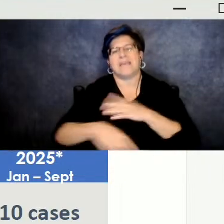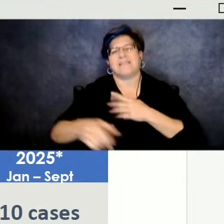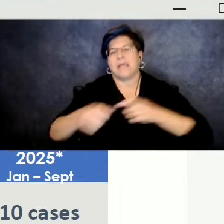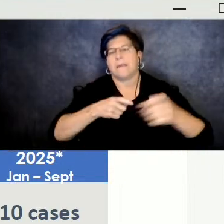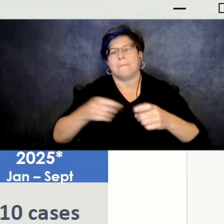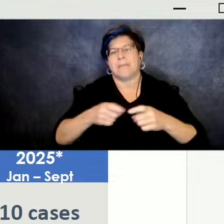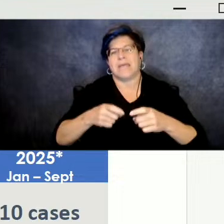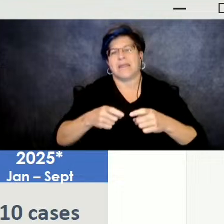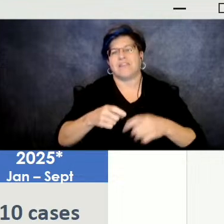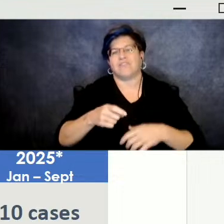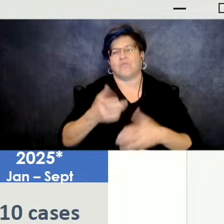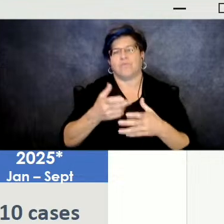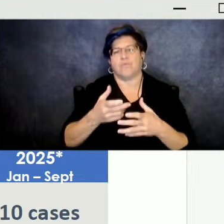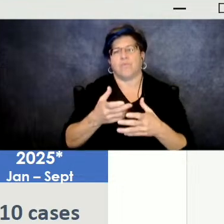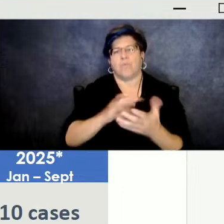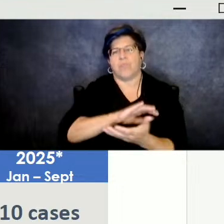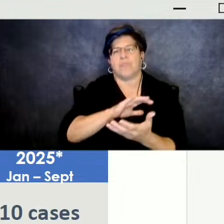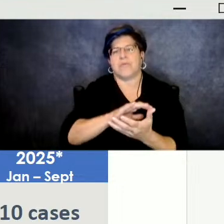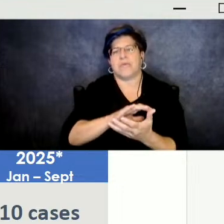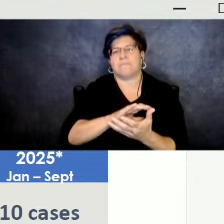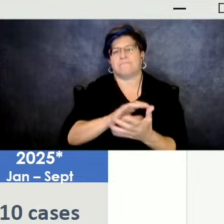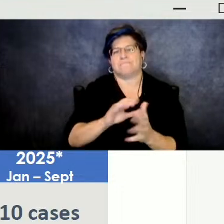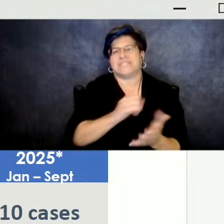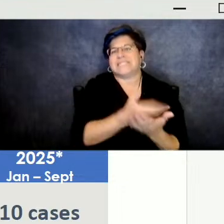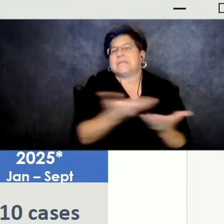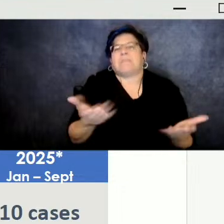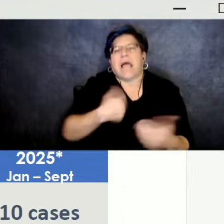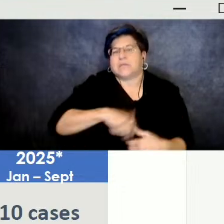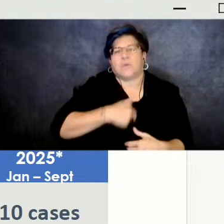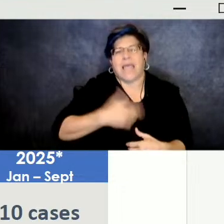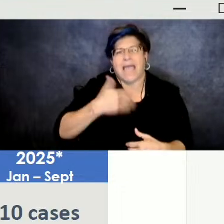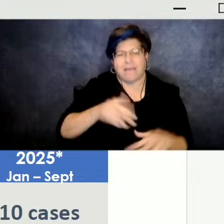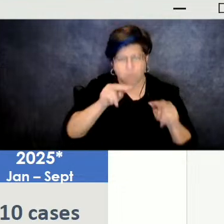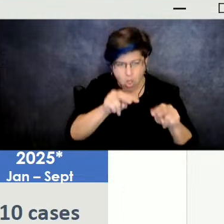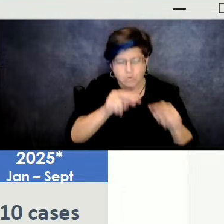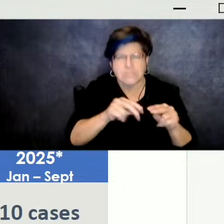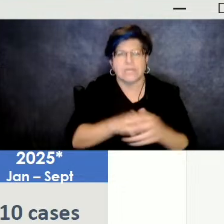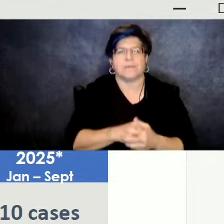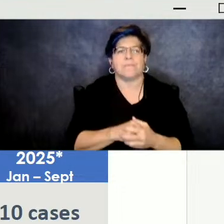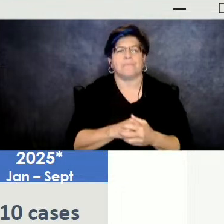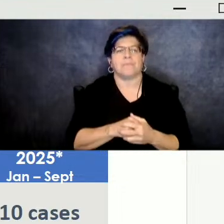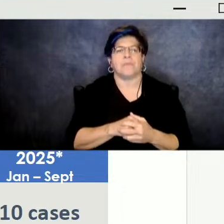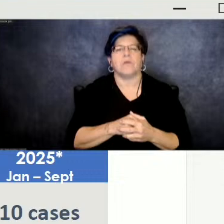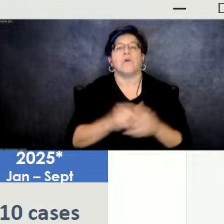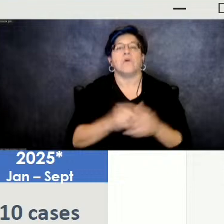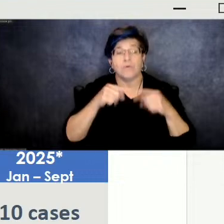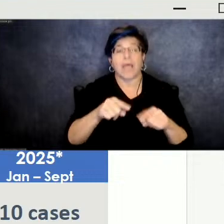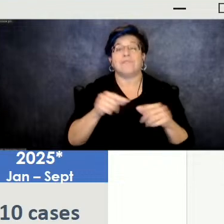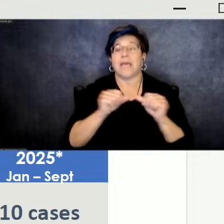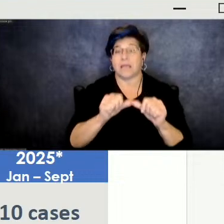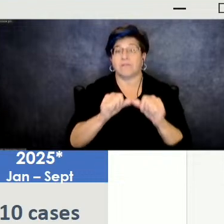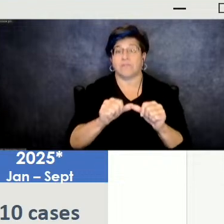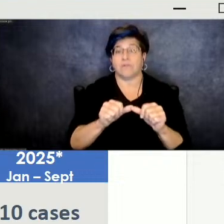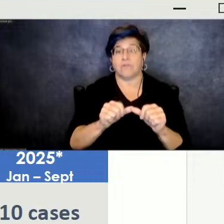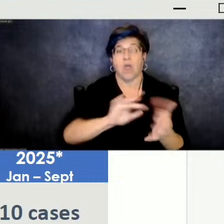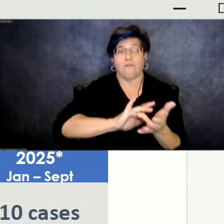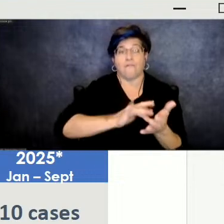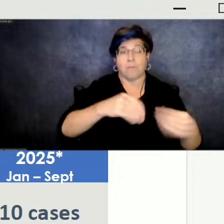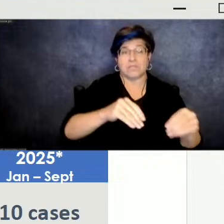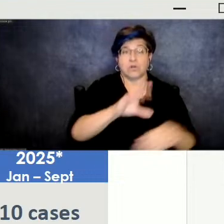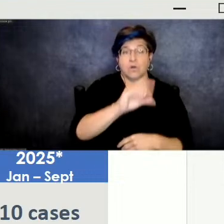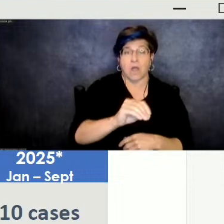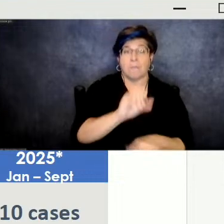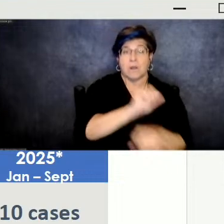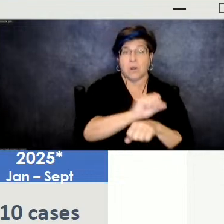SO WE ARE HAVING TO BASICALLY